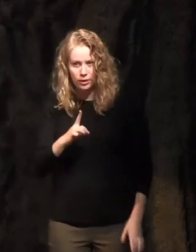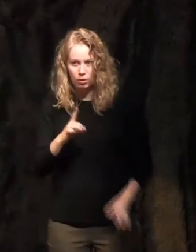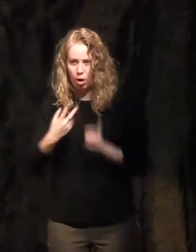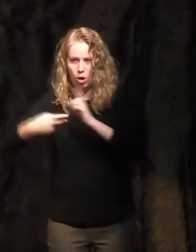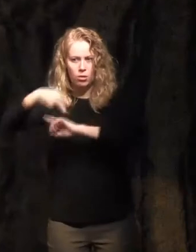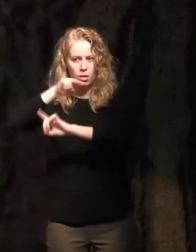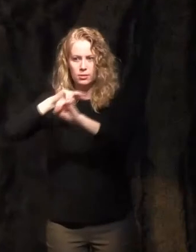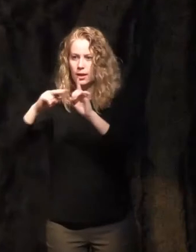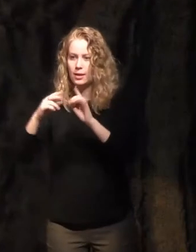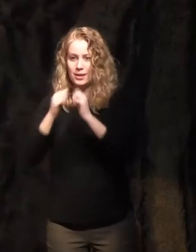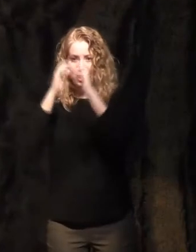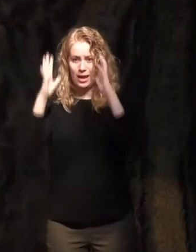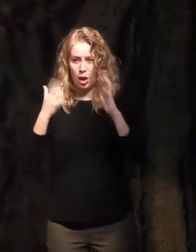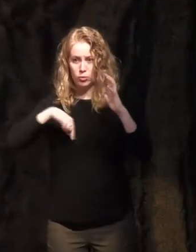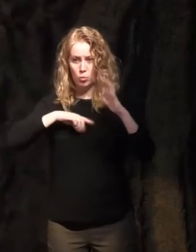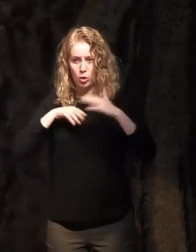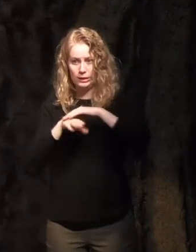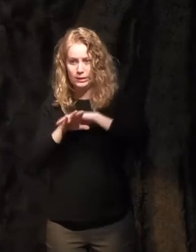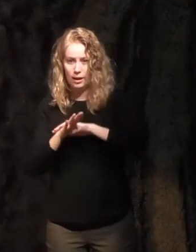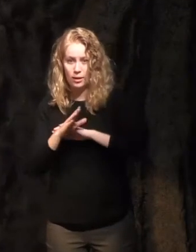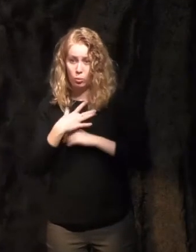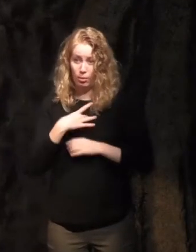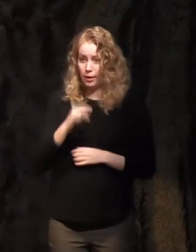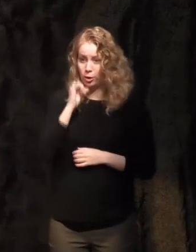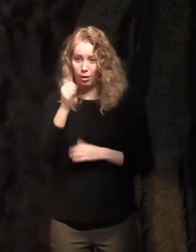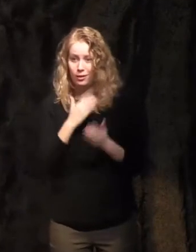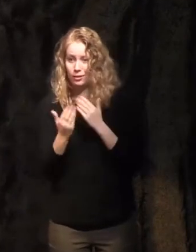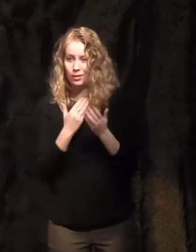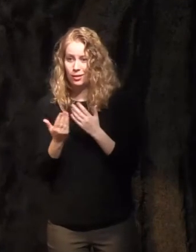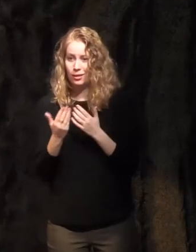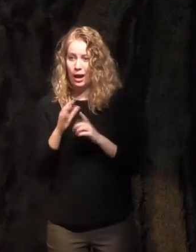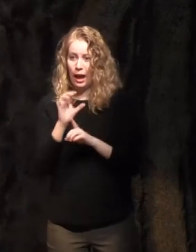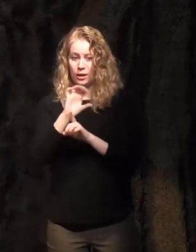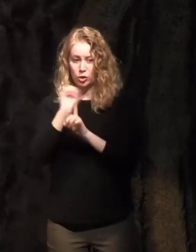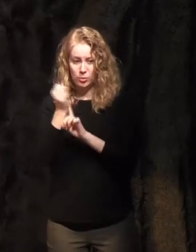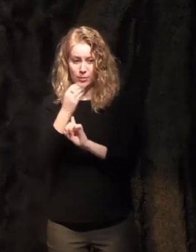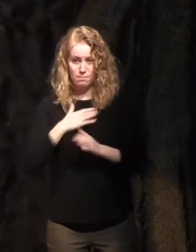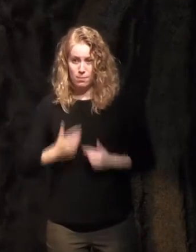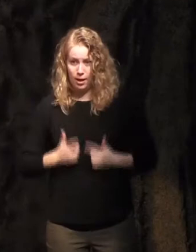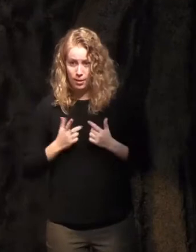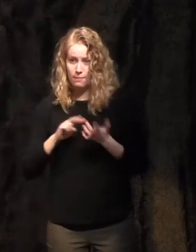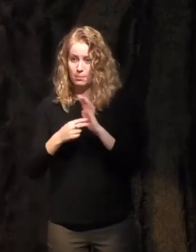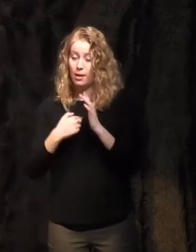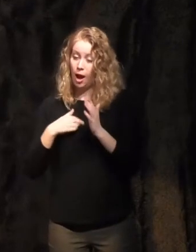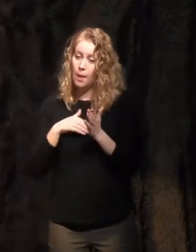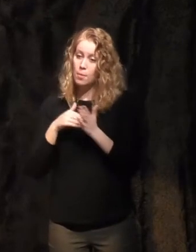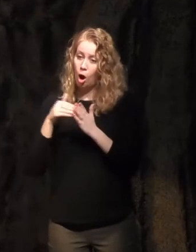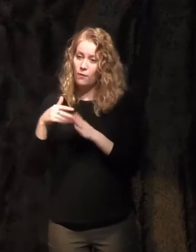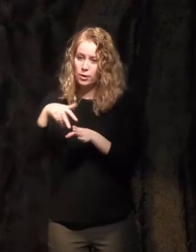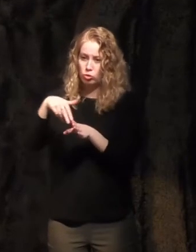and that a house we're inside, whether we like it or not, and the circumstances of my life have meant that I am often straddling multiple